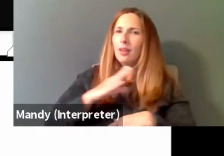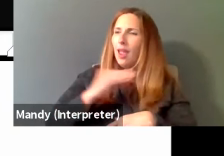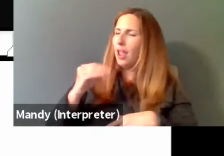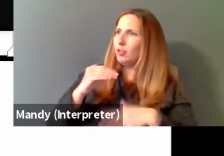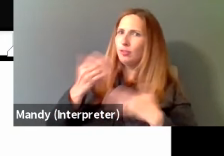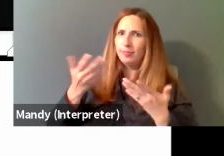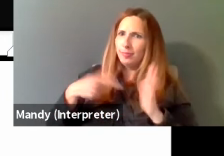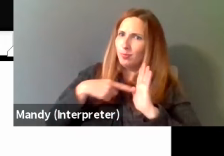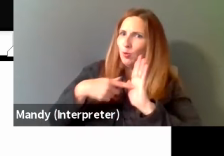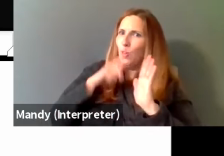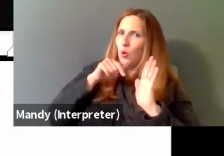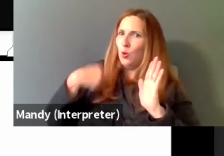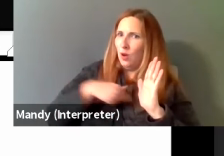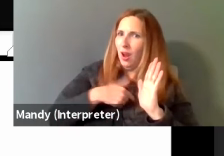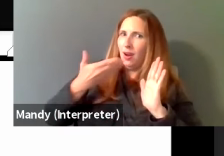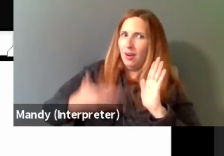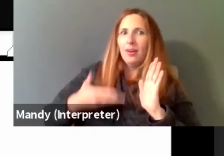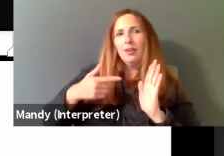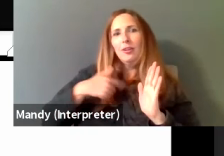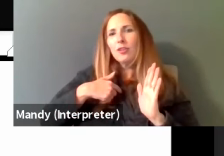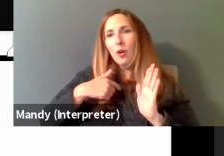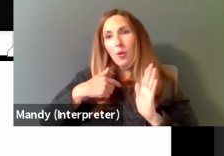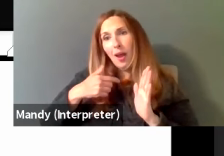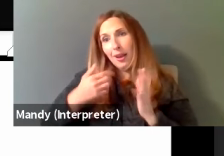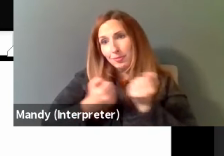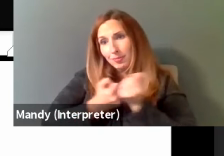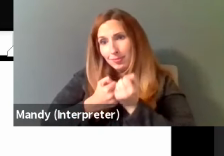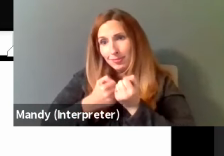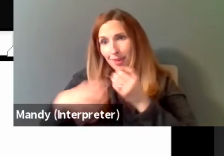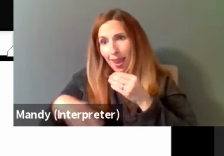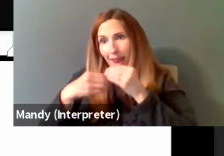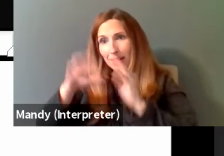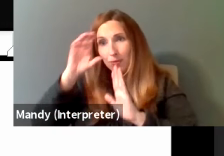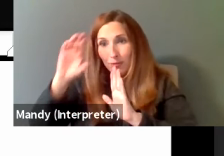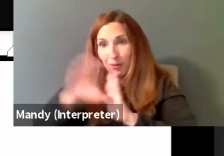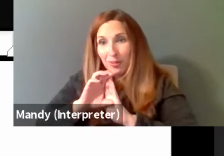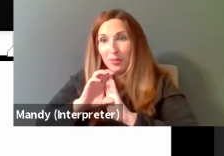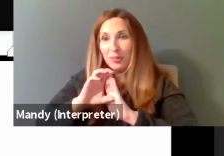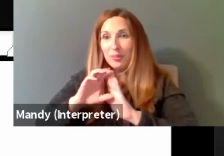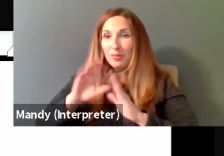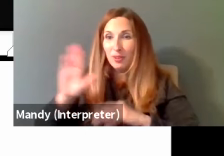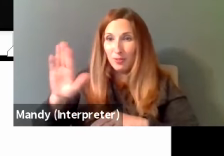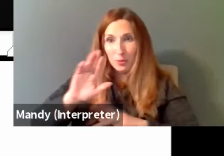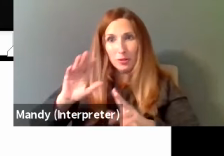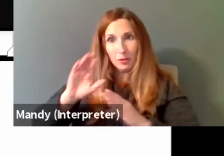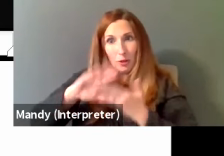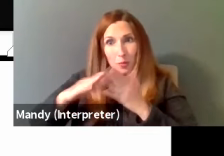are and who you're serving. So I am a big fan of including photos and pictures of your stakeholders, of your office,